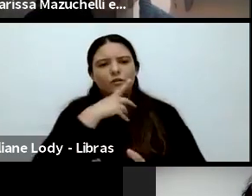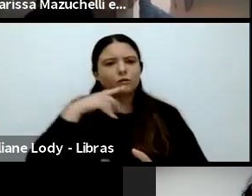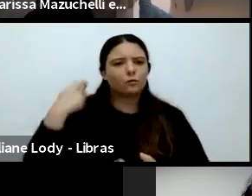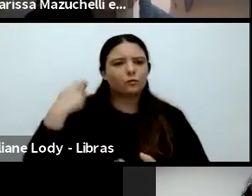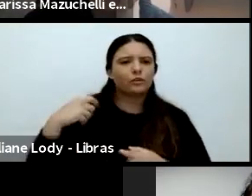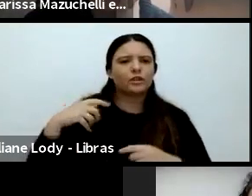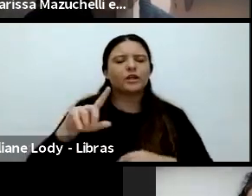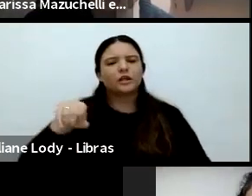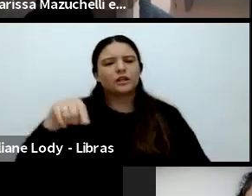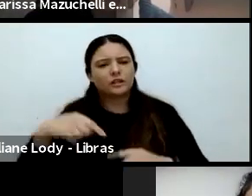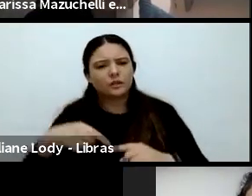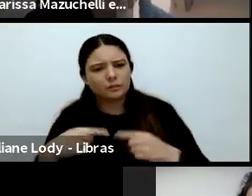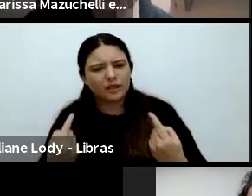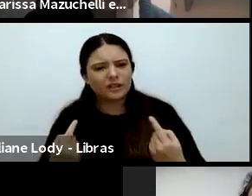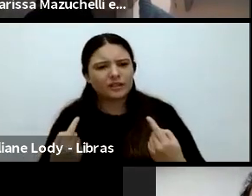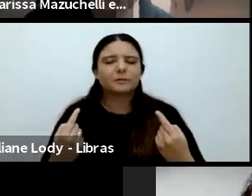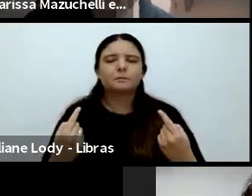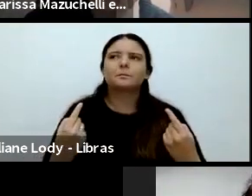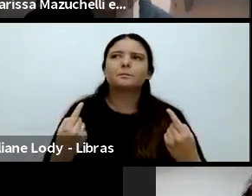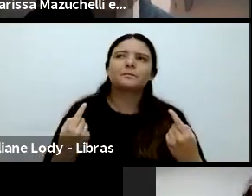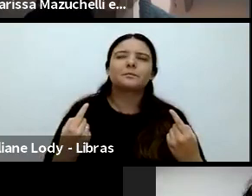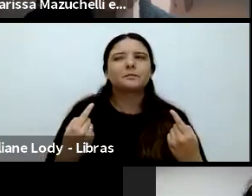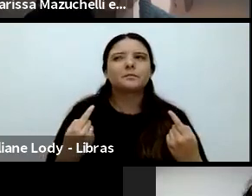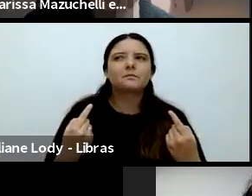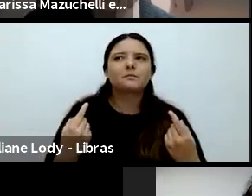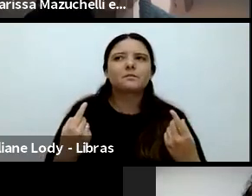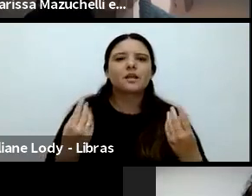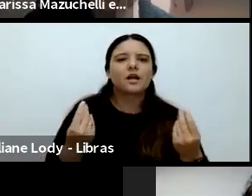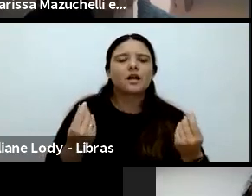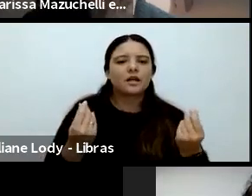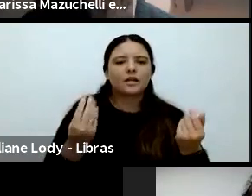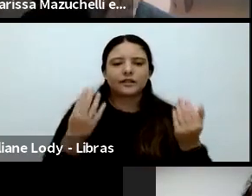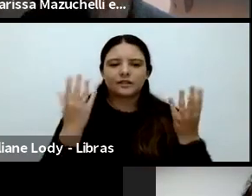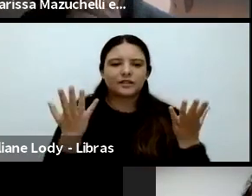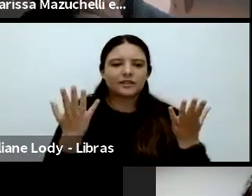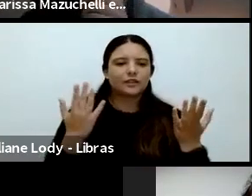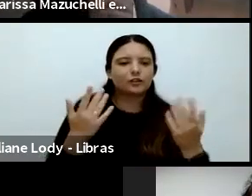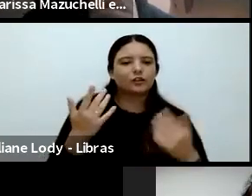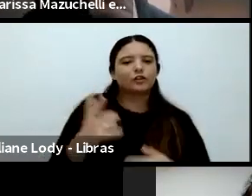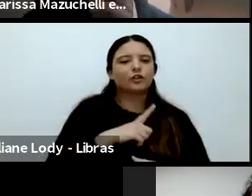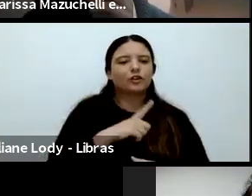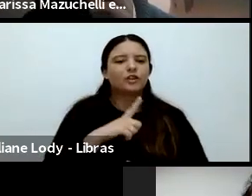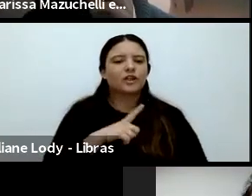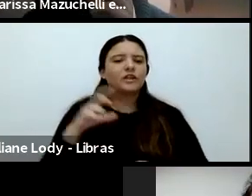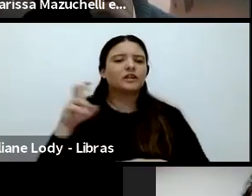after the overthrow the government, it wasn't as though Lennon just stepped in. there there were about there were about five years of